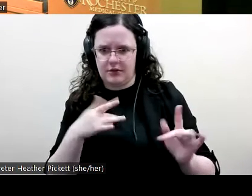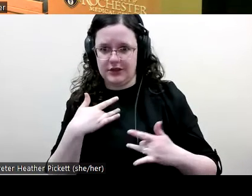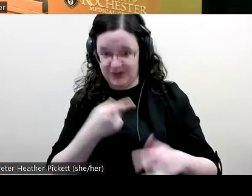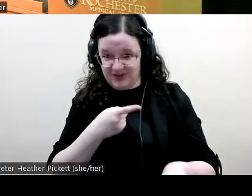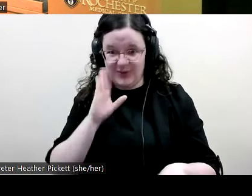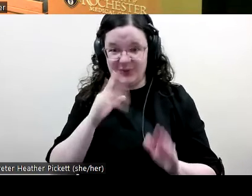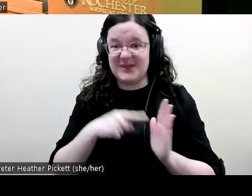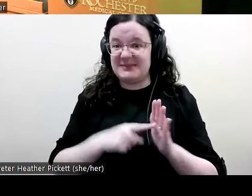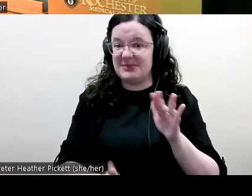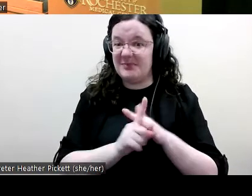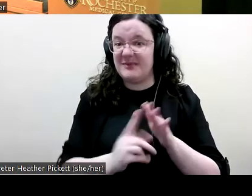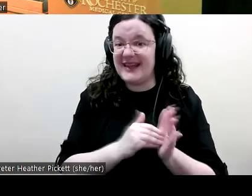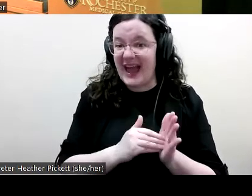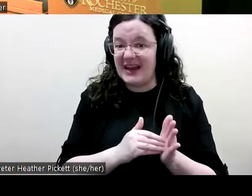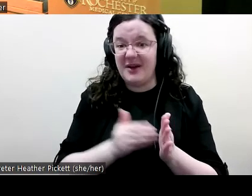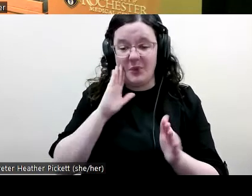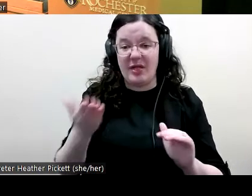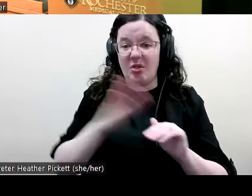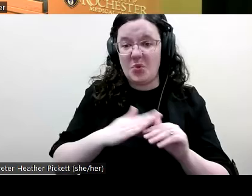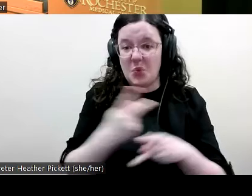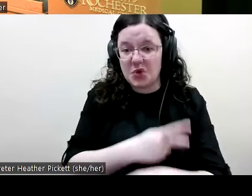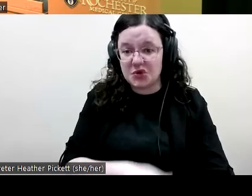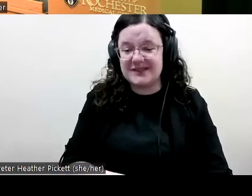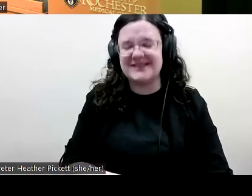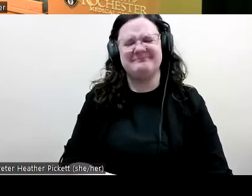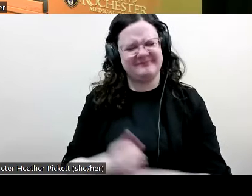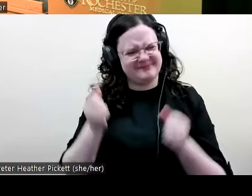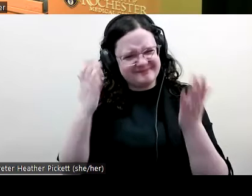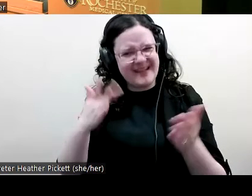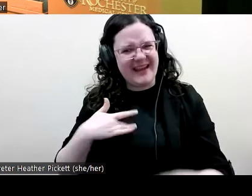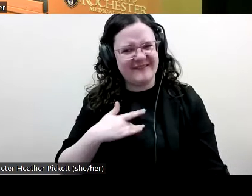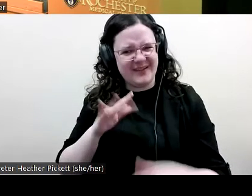there's just a lot of feelings um that come along with this and then really people are worried about